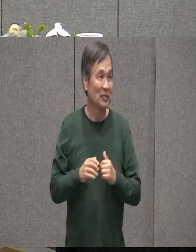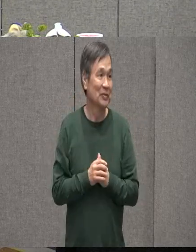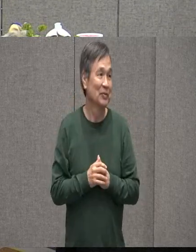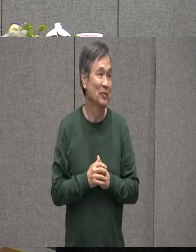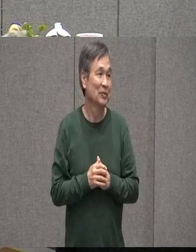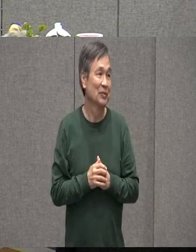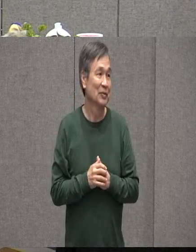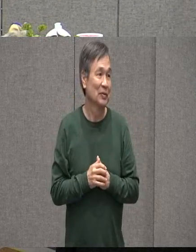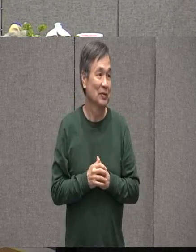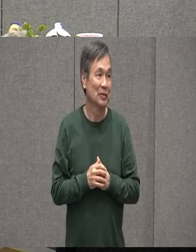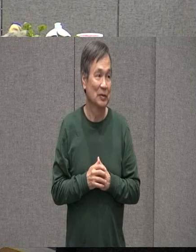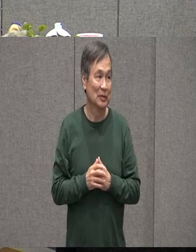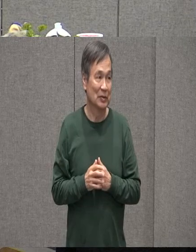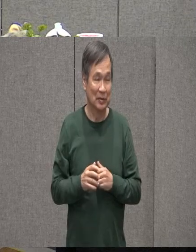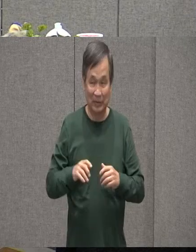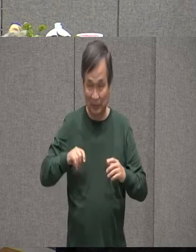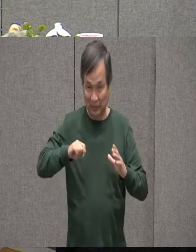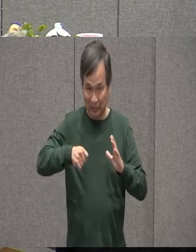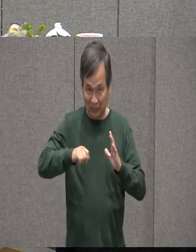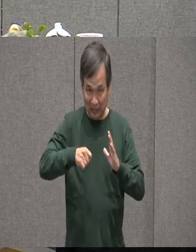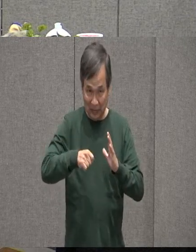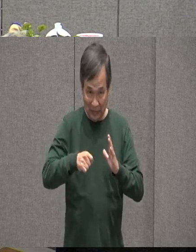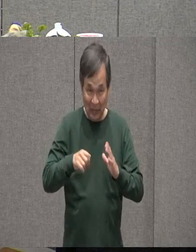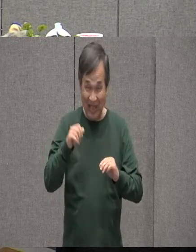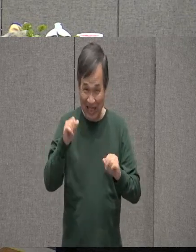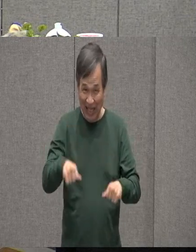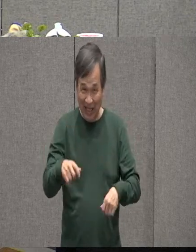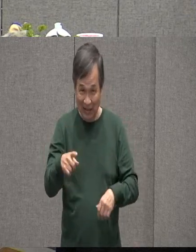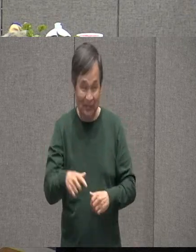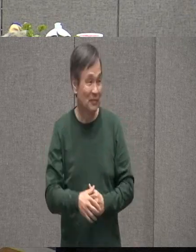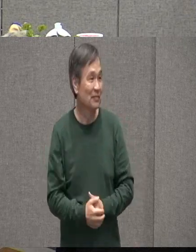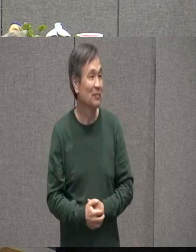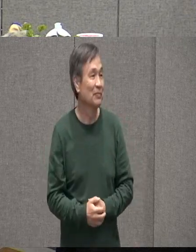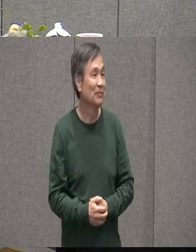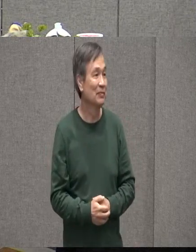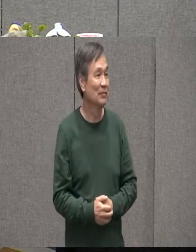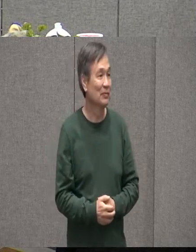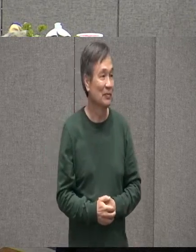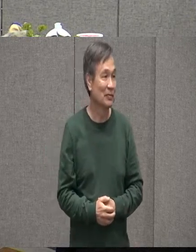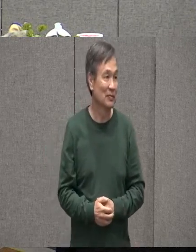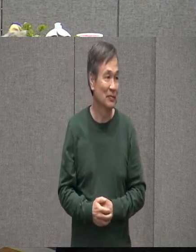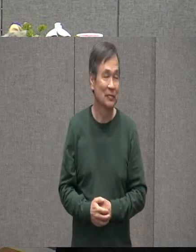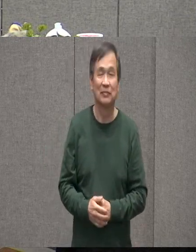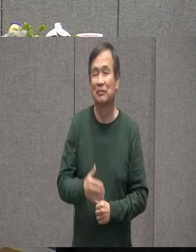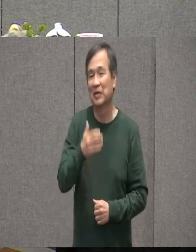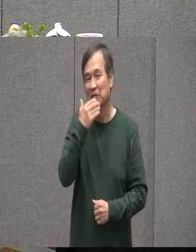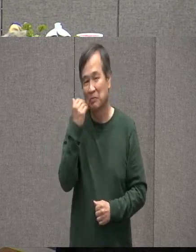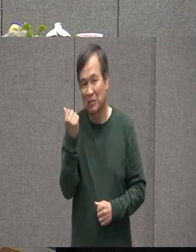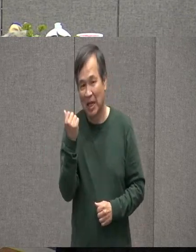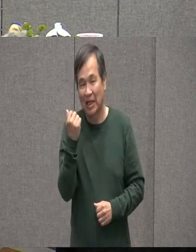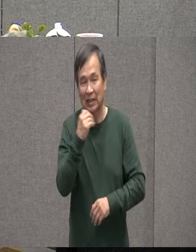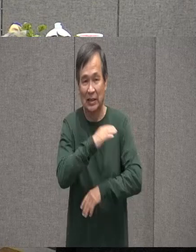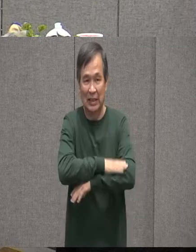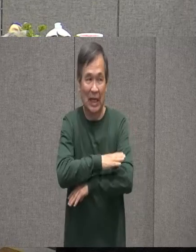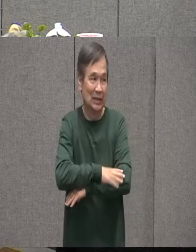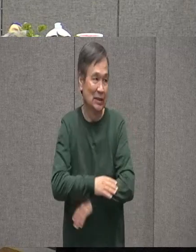I like to open it and just kind of do a little twisty twist, maybe do it on the desk. Sometimes that helps.